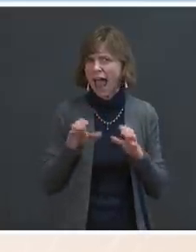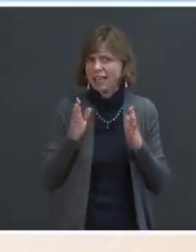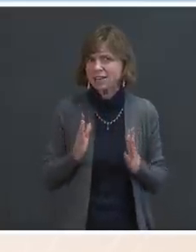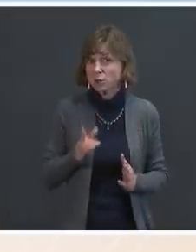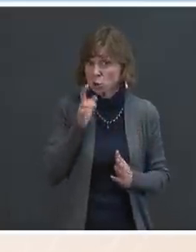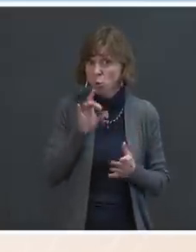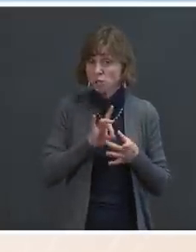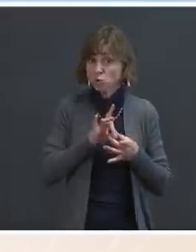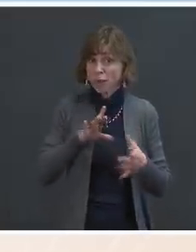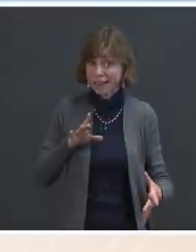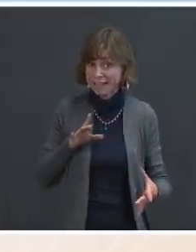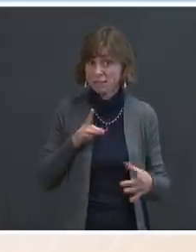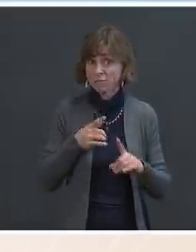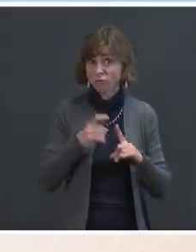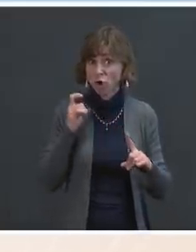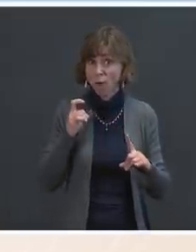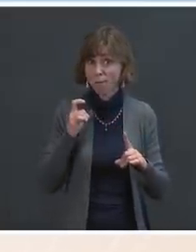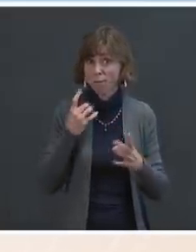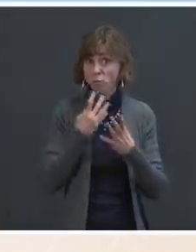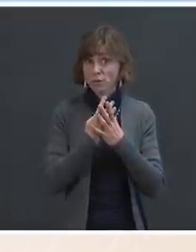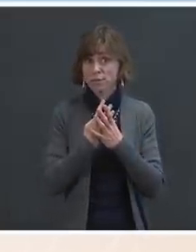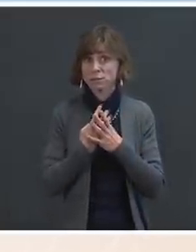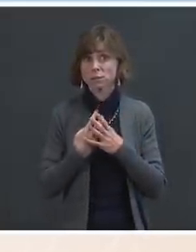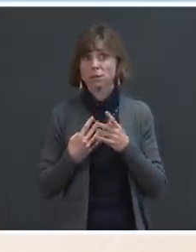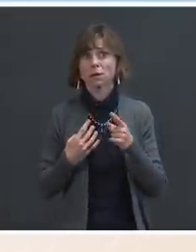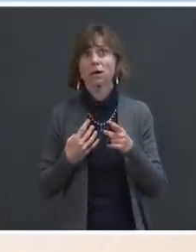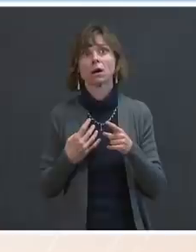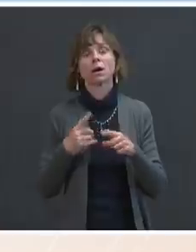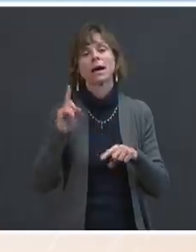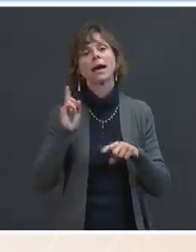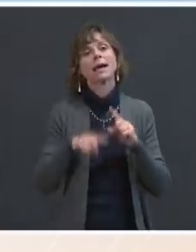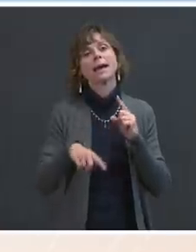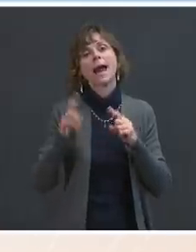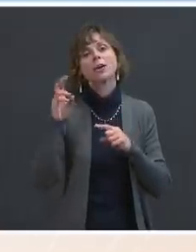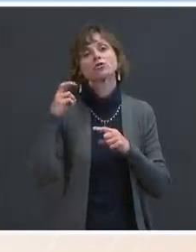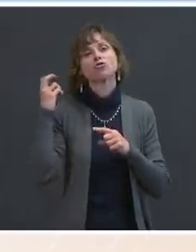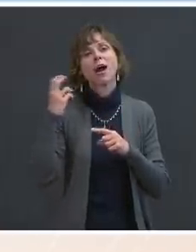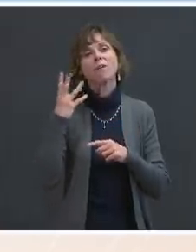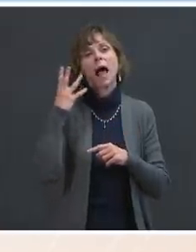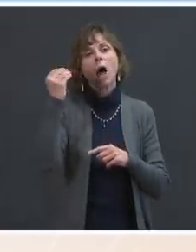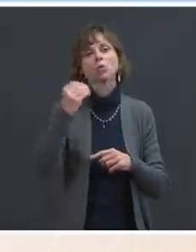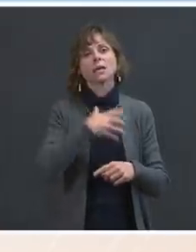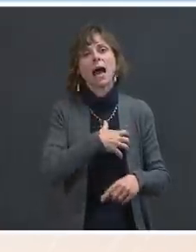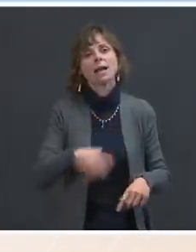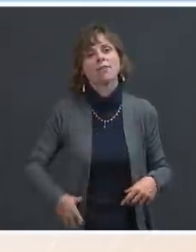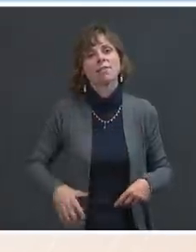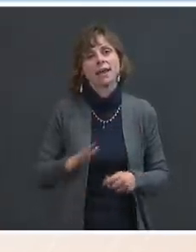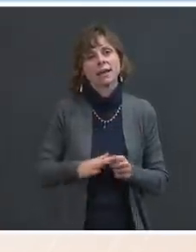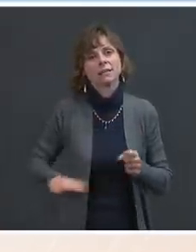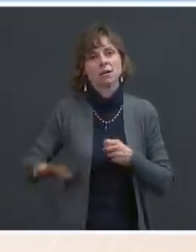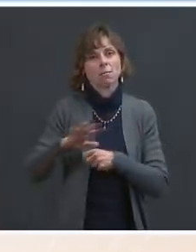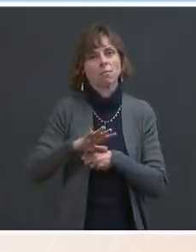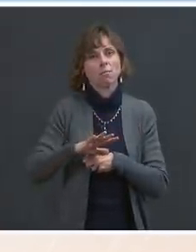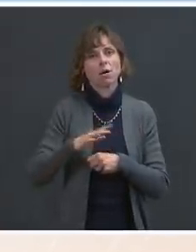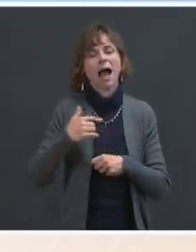The Press: Who was released, but was not able to travel outside of the Kingdom. Ms. Psaki: I would have to look into more specific details of that.